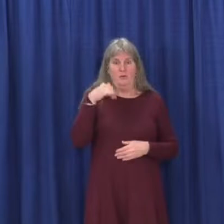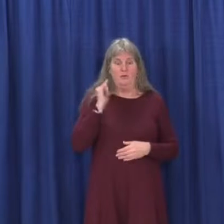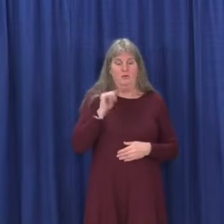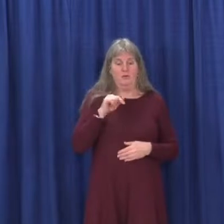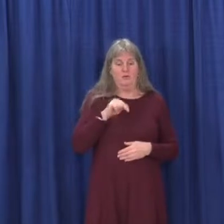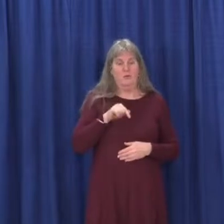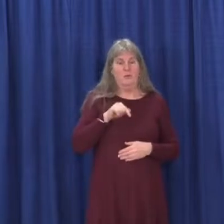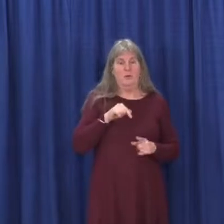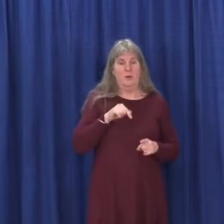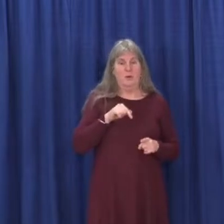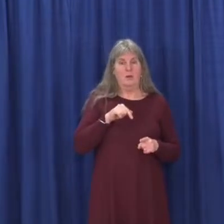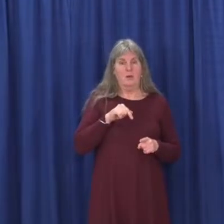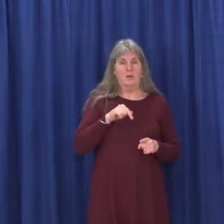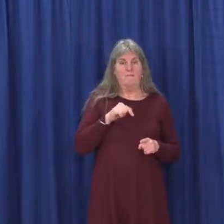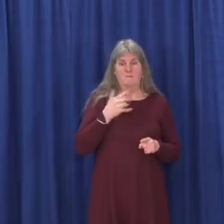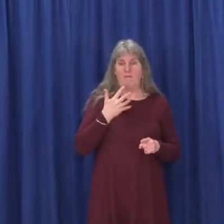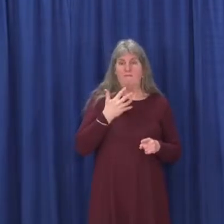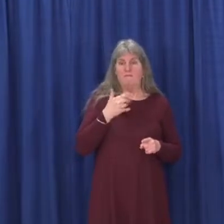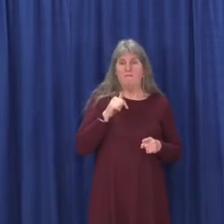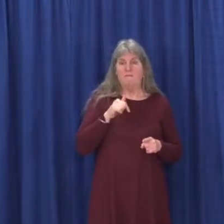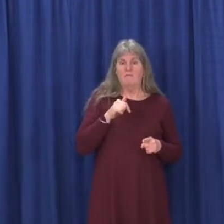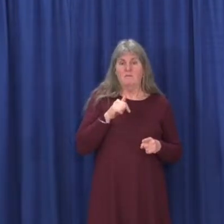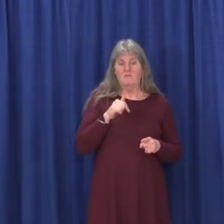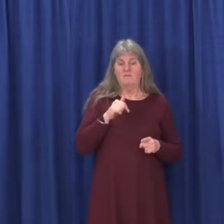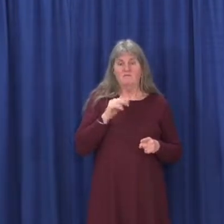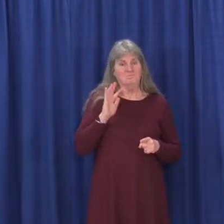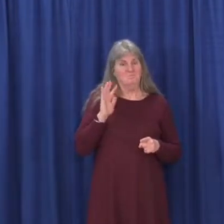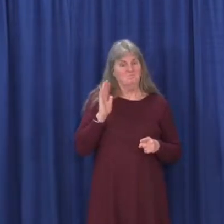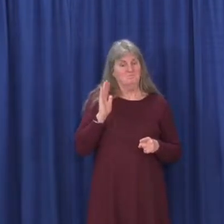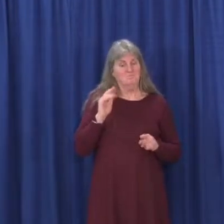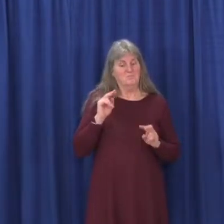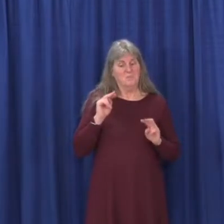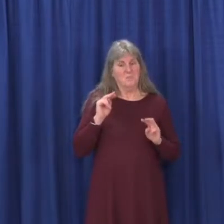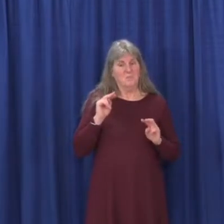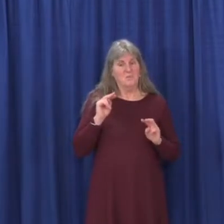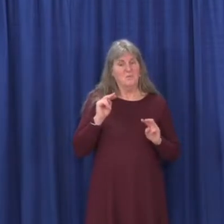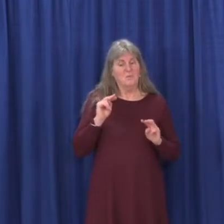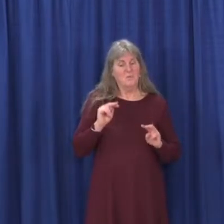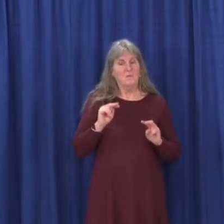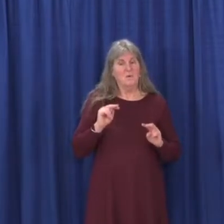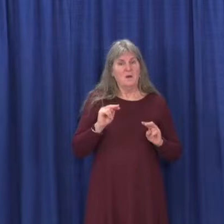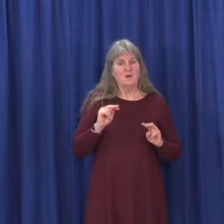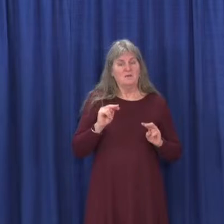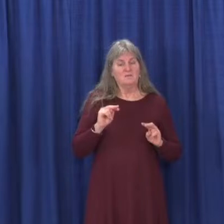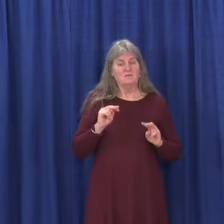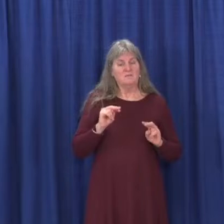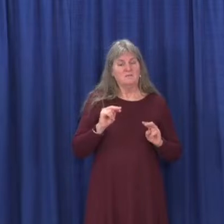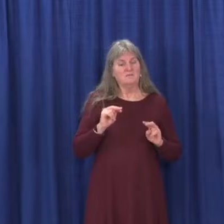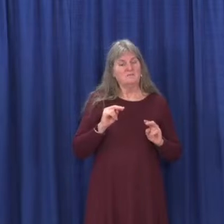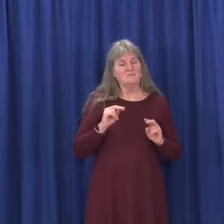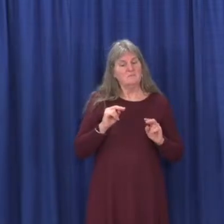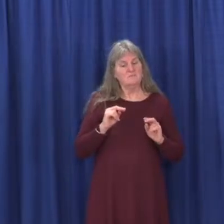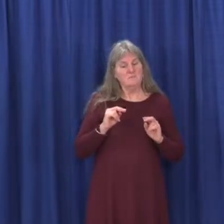that we continually outline. In terms of age, a number of our deaths have